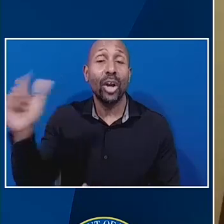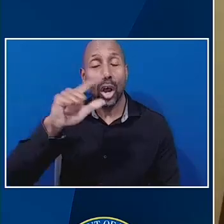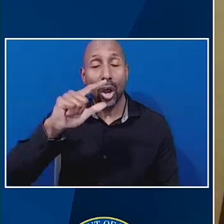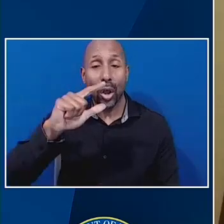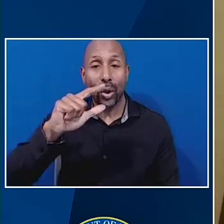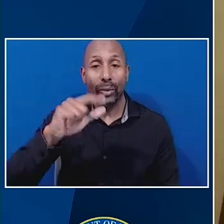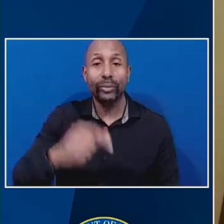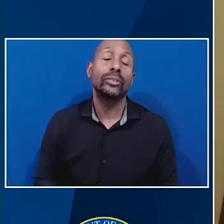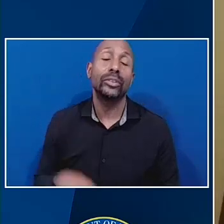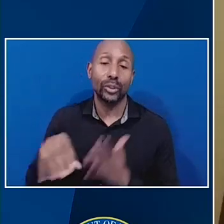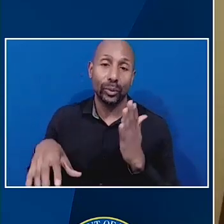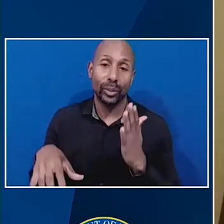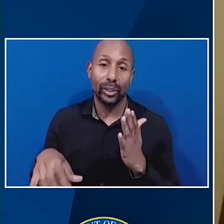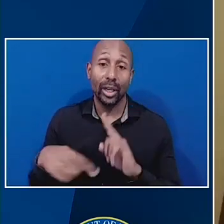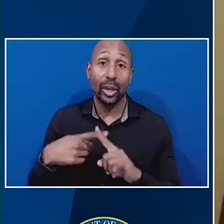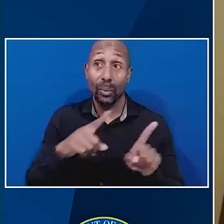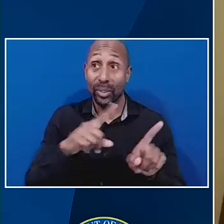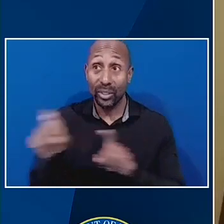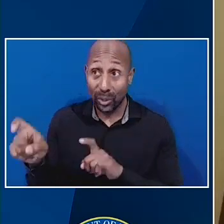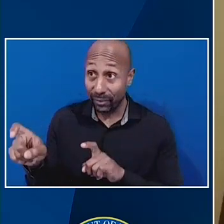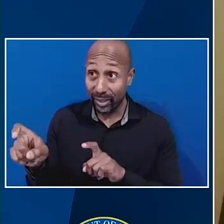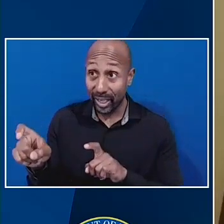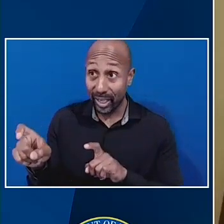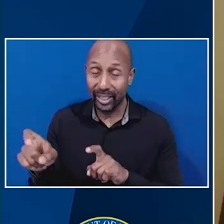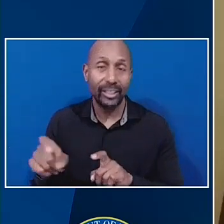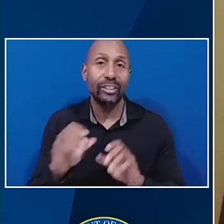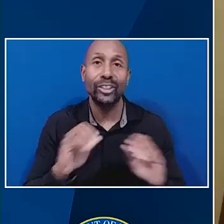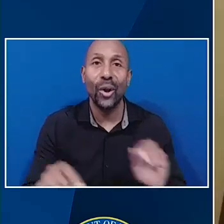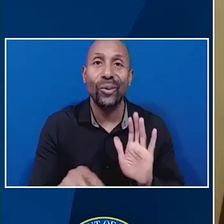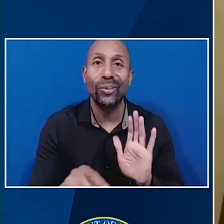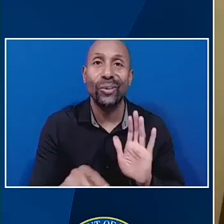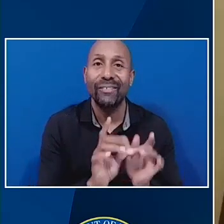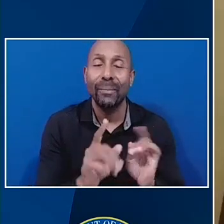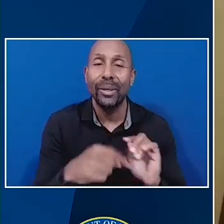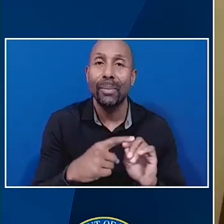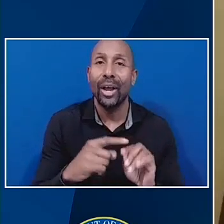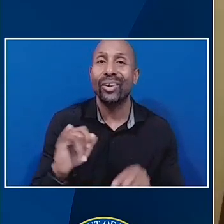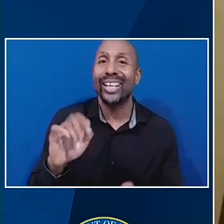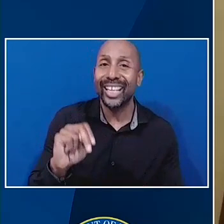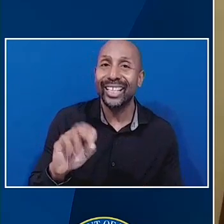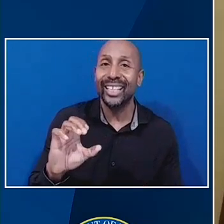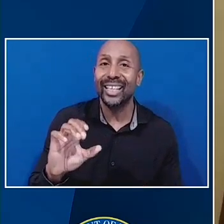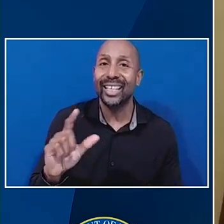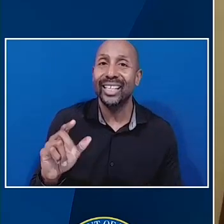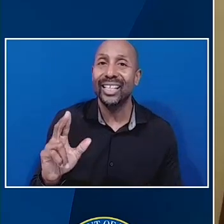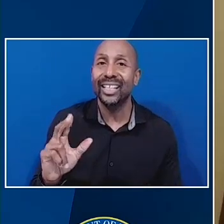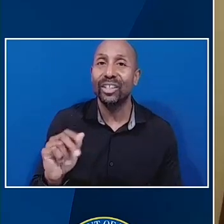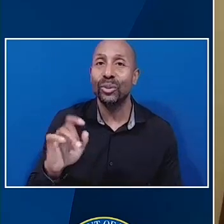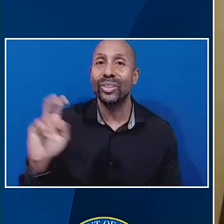not one negative review of inclusive access. I implore you to consider that these programs have moved higher ed a giant step forward towards equity and